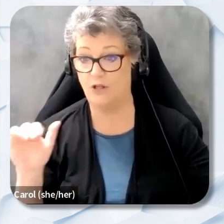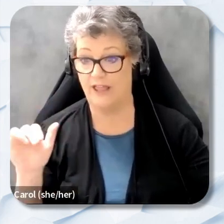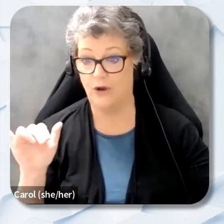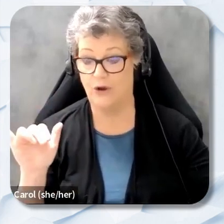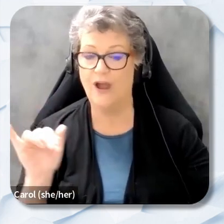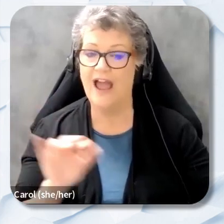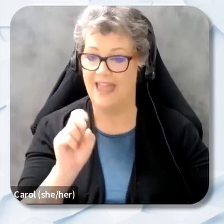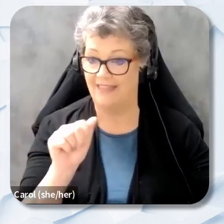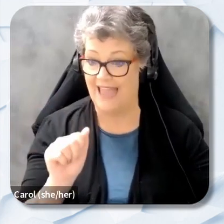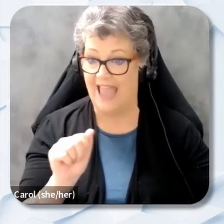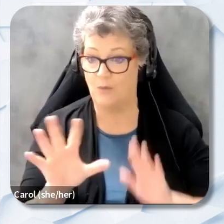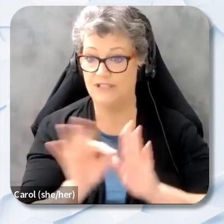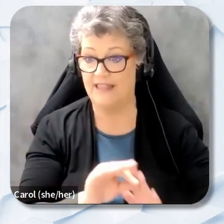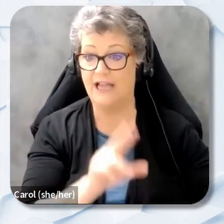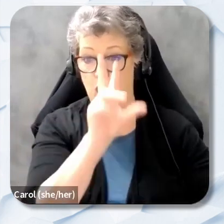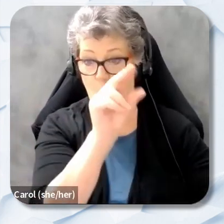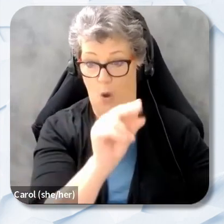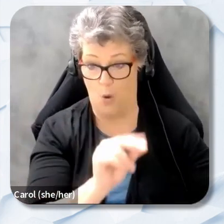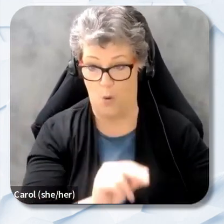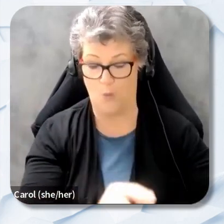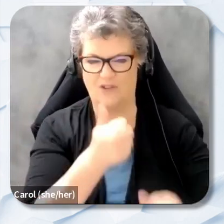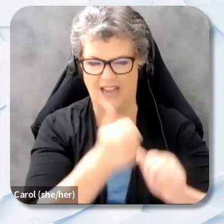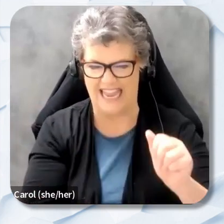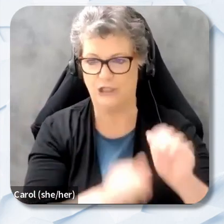the LEA will select No for each subcategory.